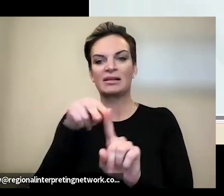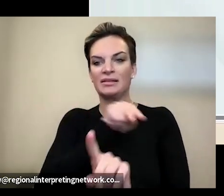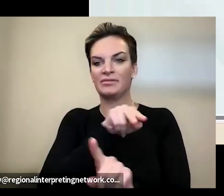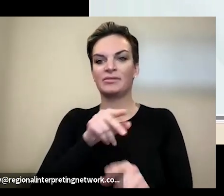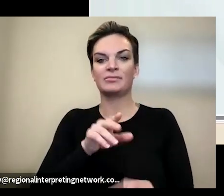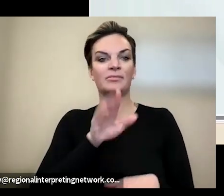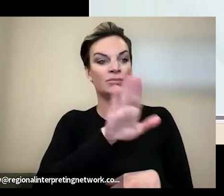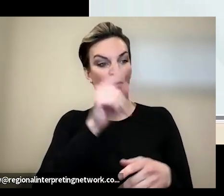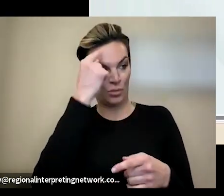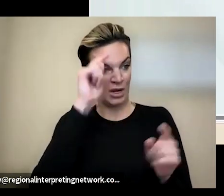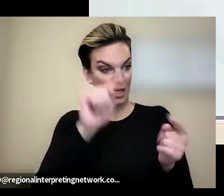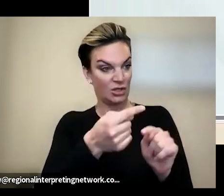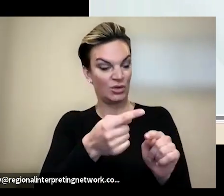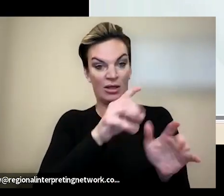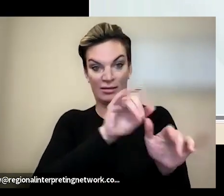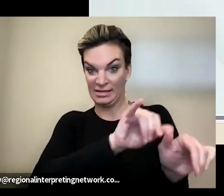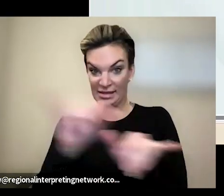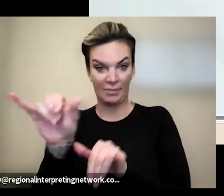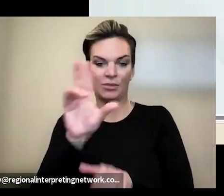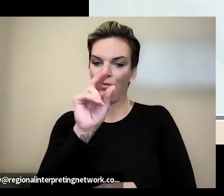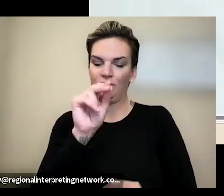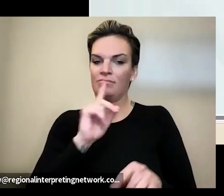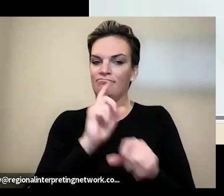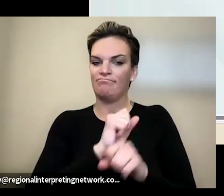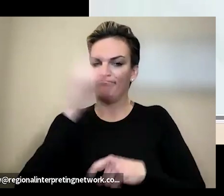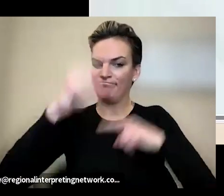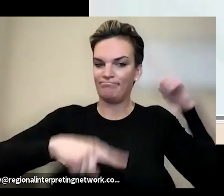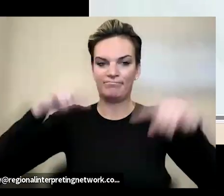injury, you've seen one brain injury. They are all different, even if you have damage in the